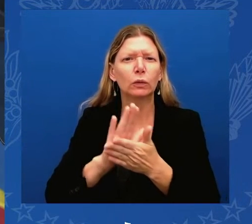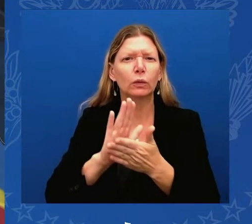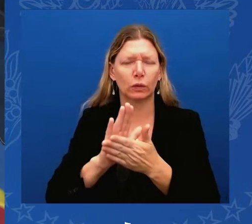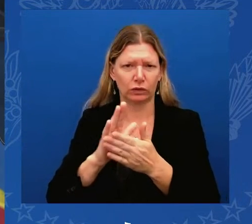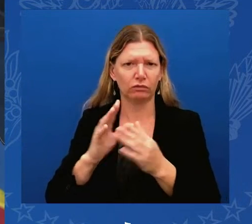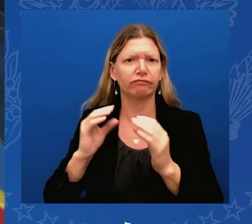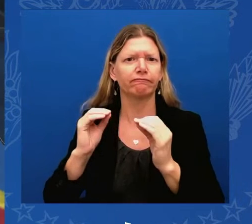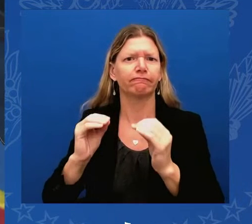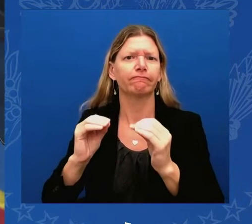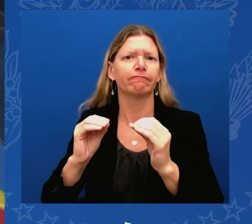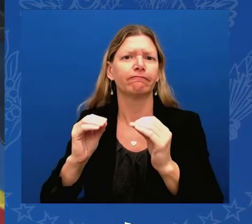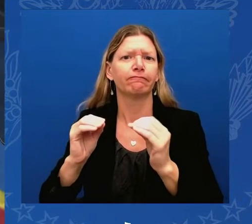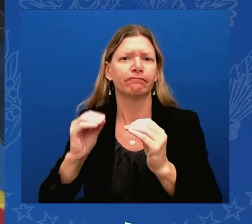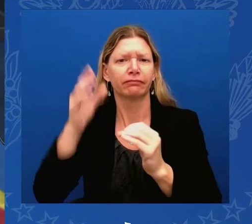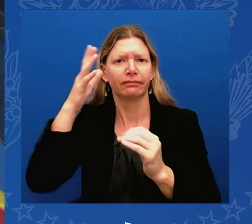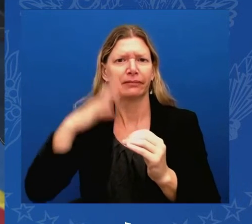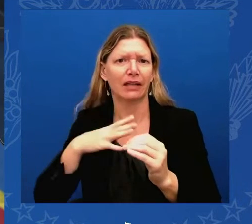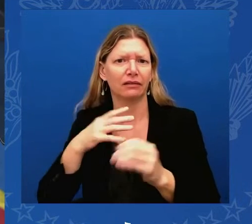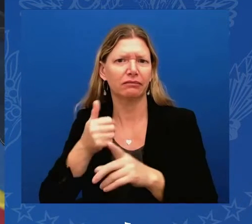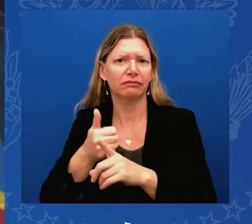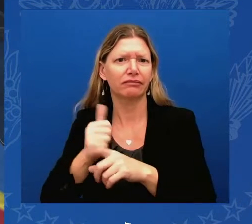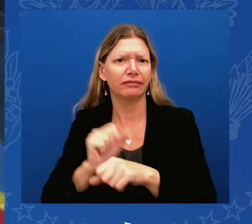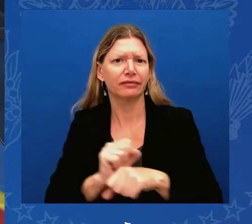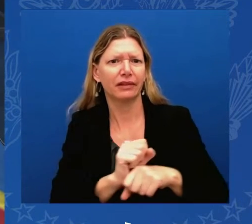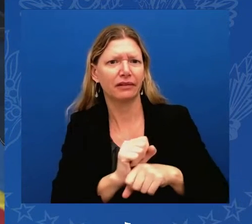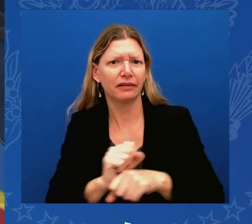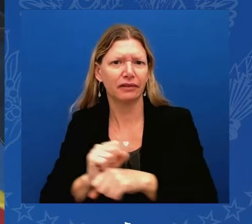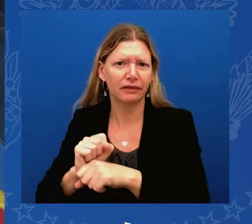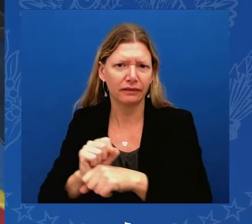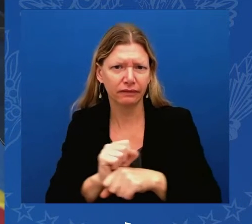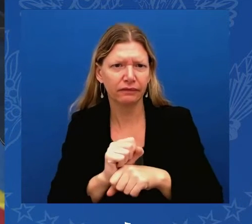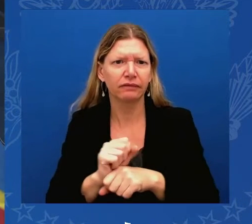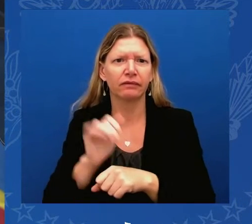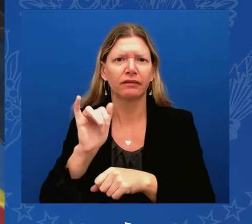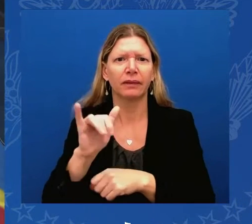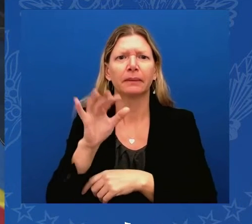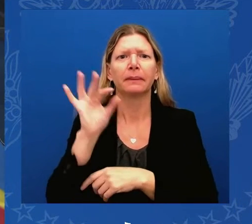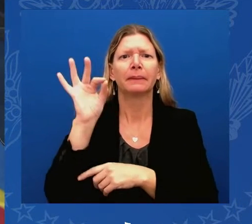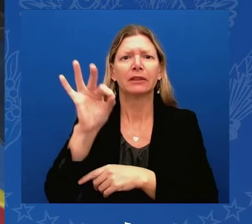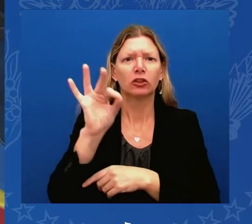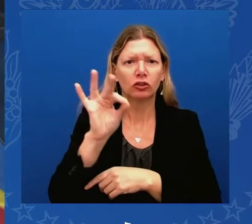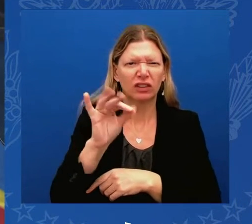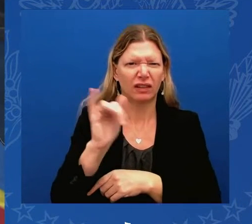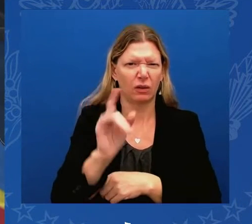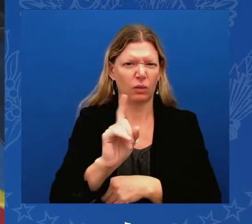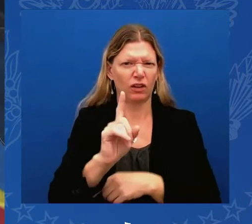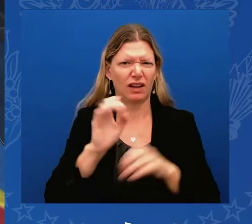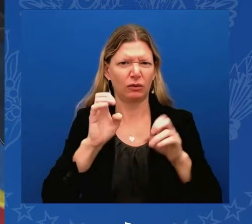from slavery to freedom -- an institution of higher learning that would become Morehouse College.